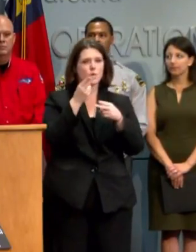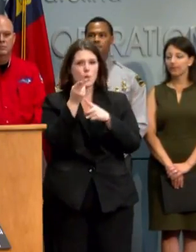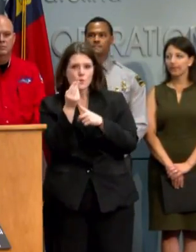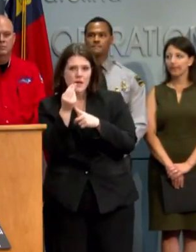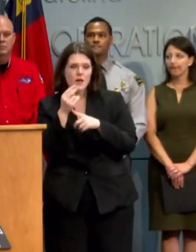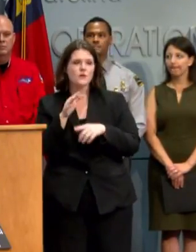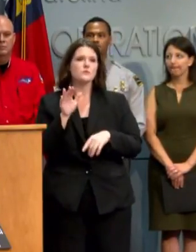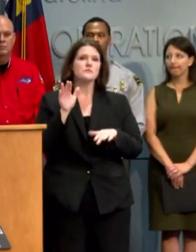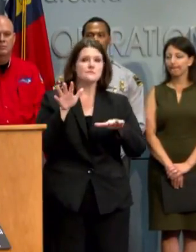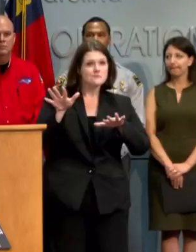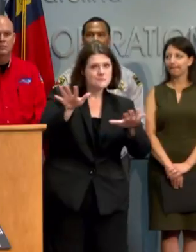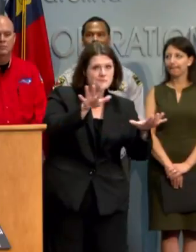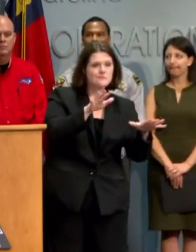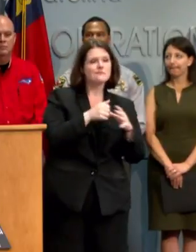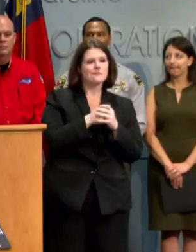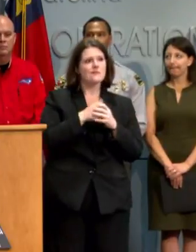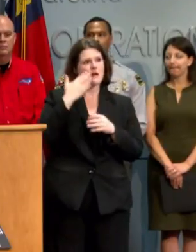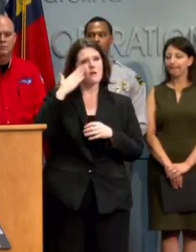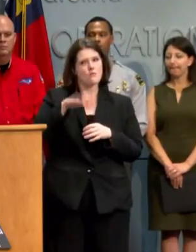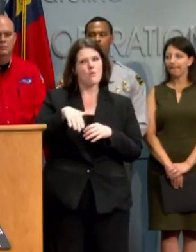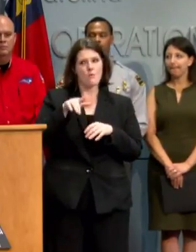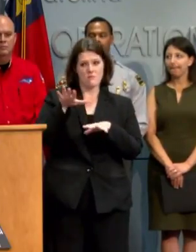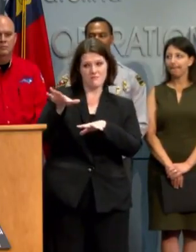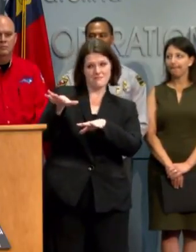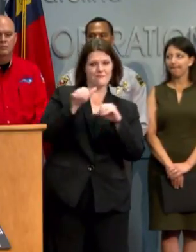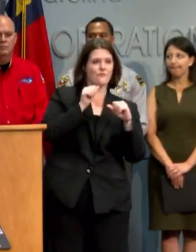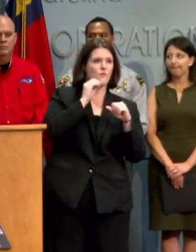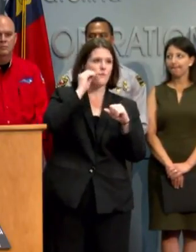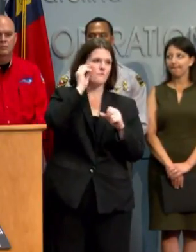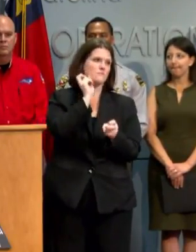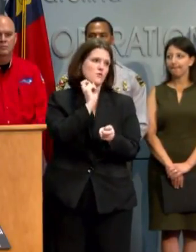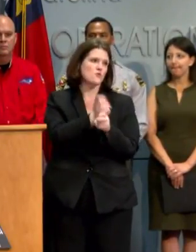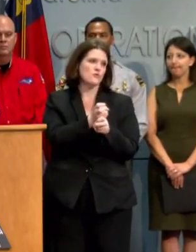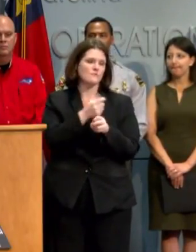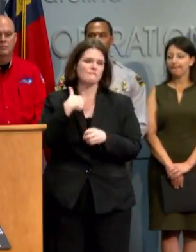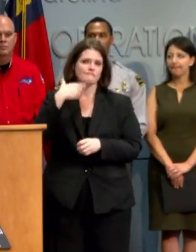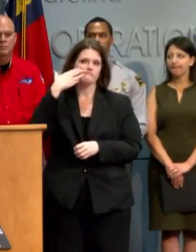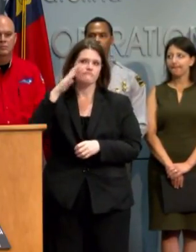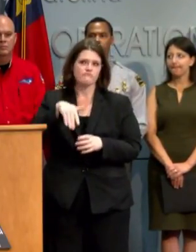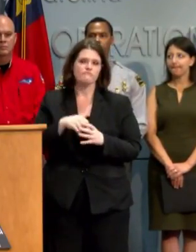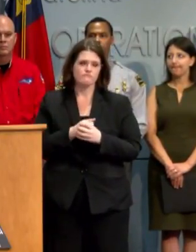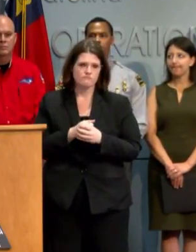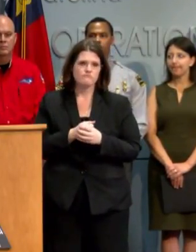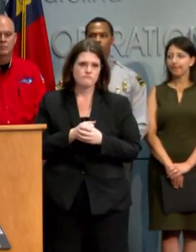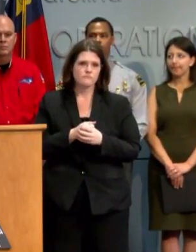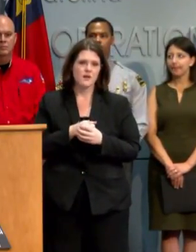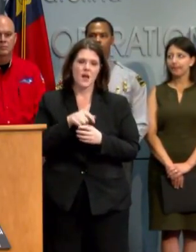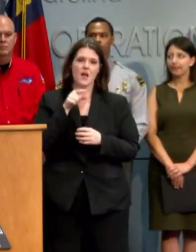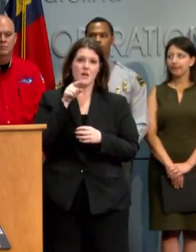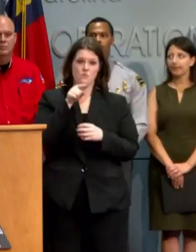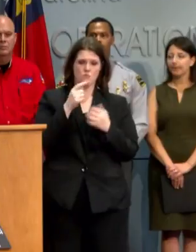OUR SHELTERS, AND THE COUNTLESS MORE WHO ARE STAYING WITH FRIENDS AND FAMILIES OR IN